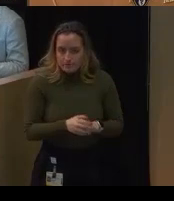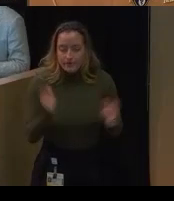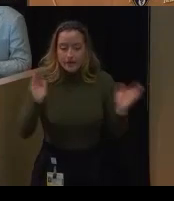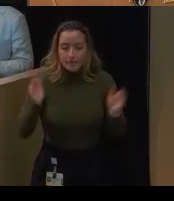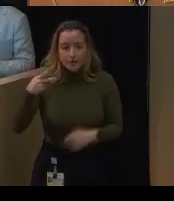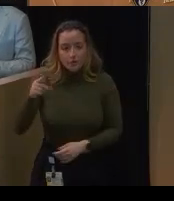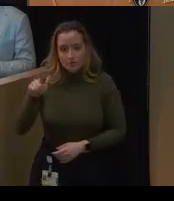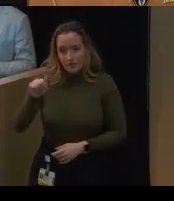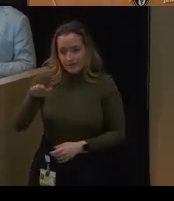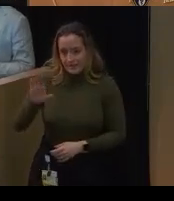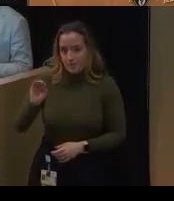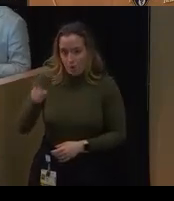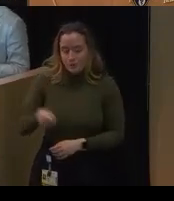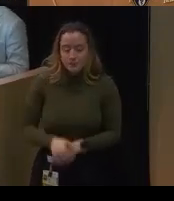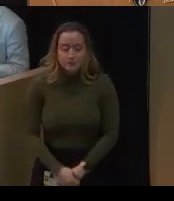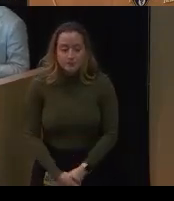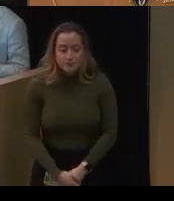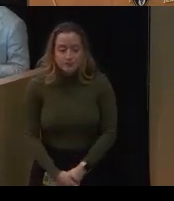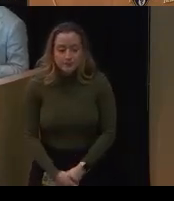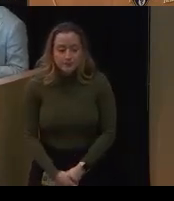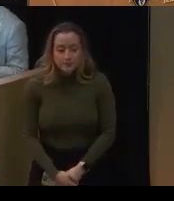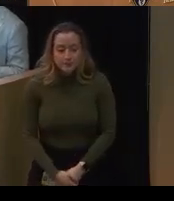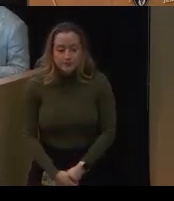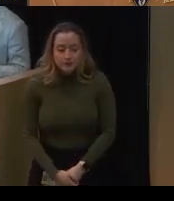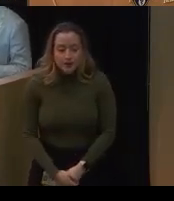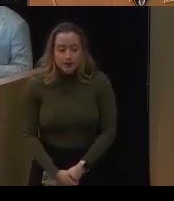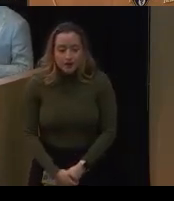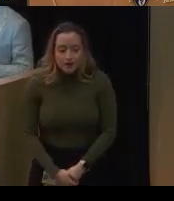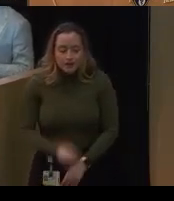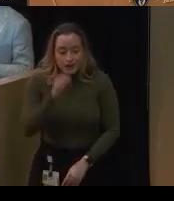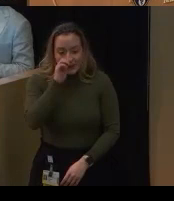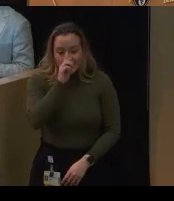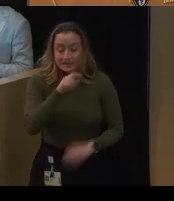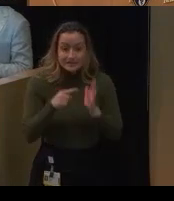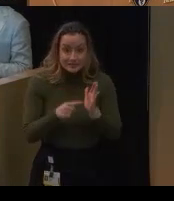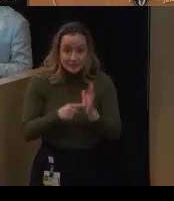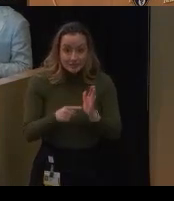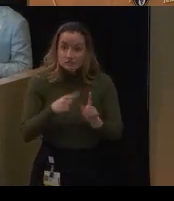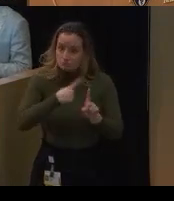got the placebo intervention we also saw a small a positive effect on symptoms and a